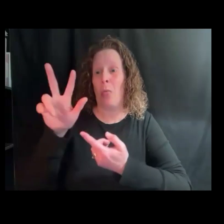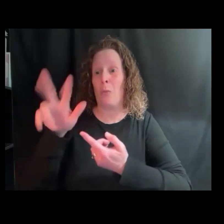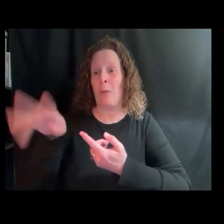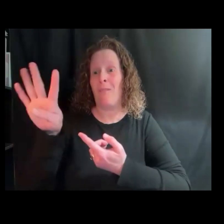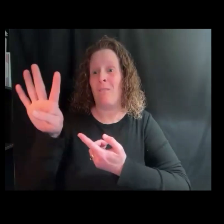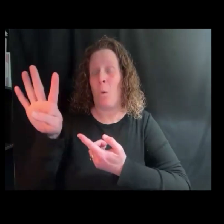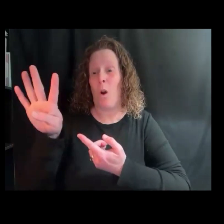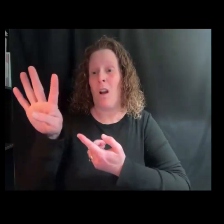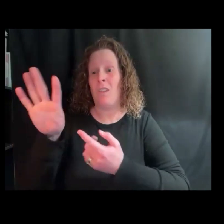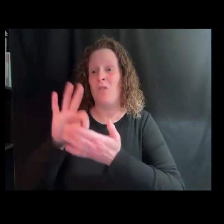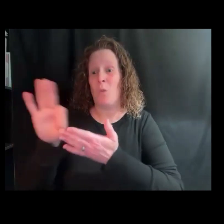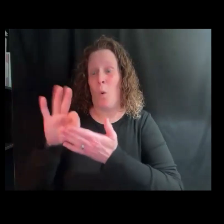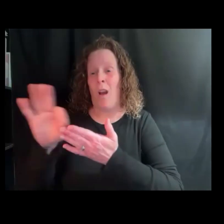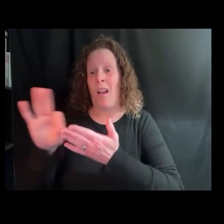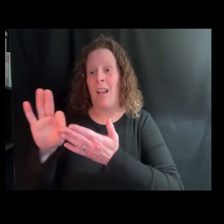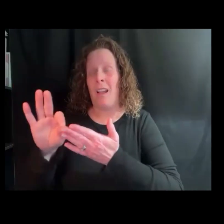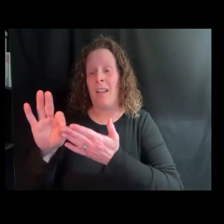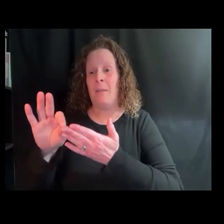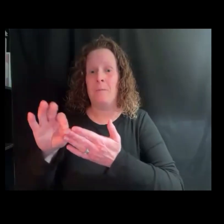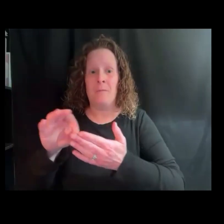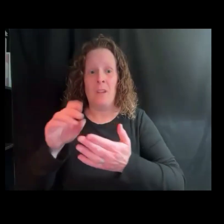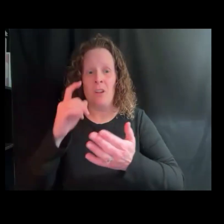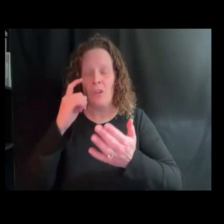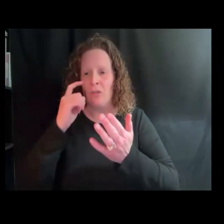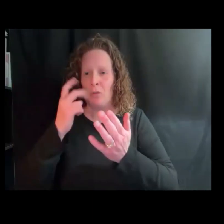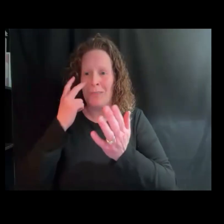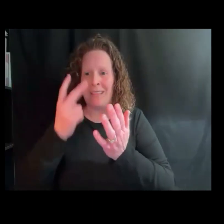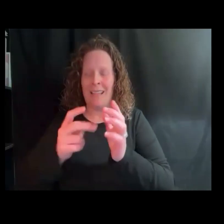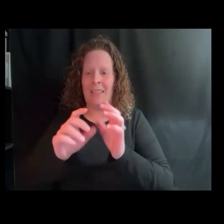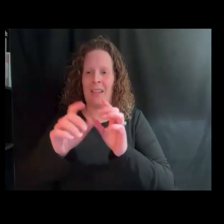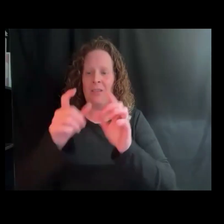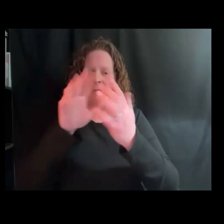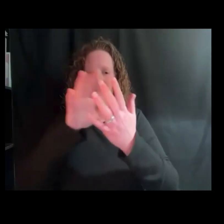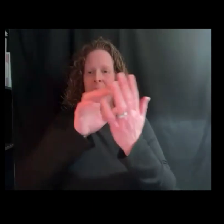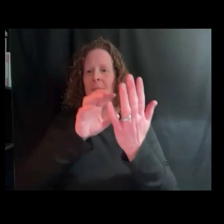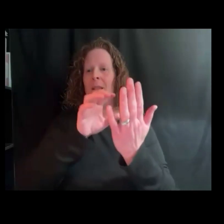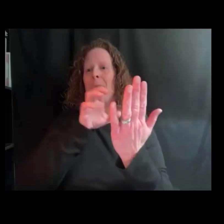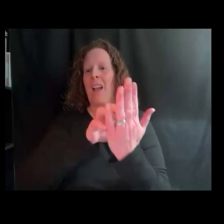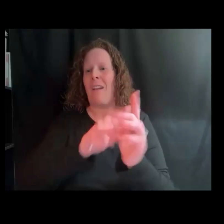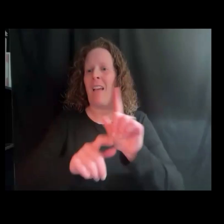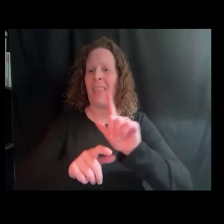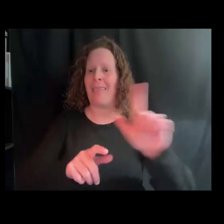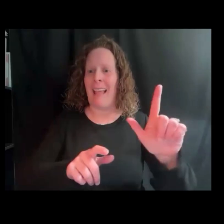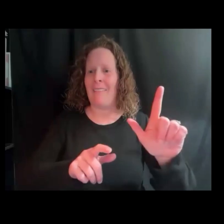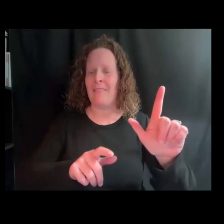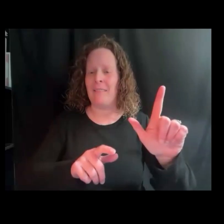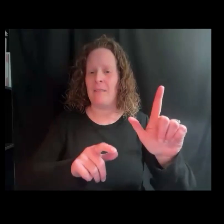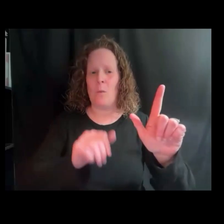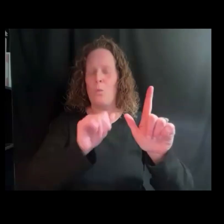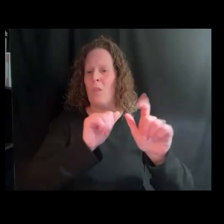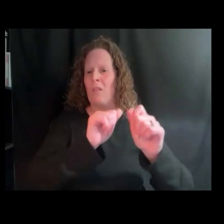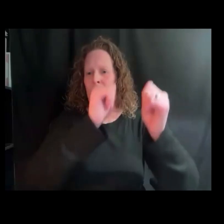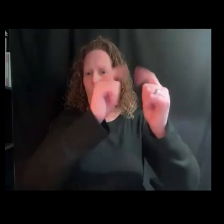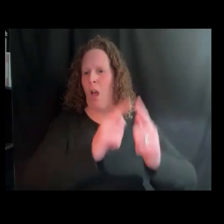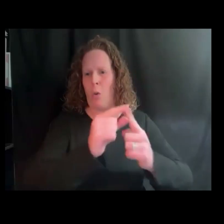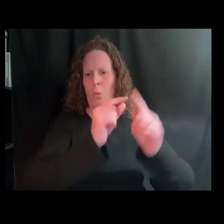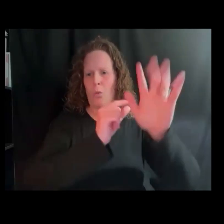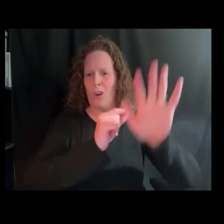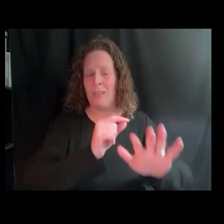when you have a 3.0 to 3.4 score If you look at the paragraph on